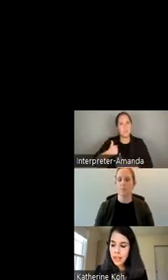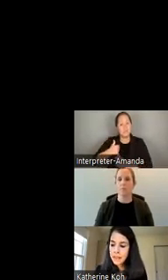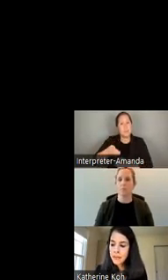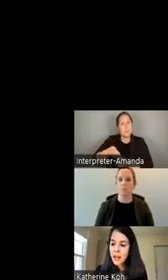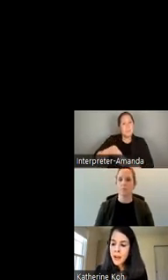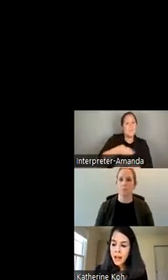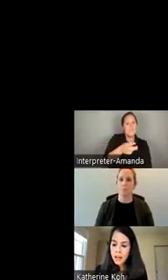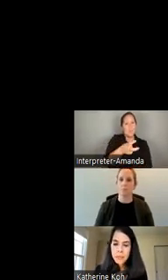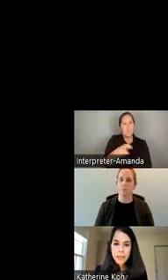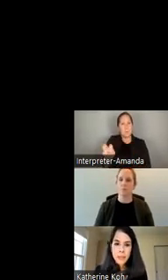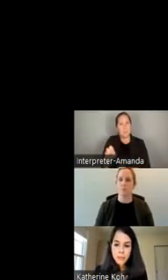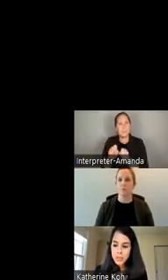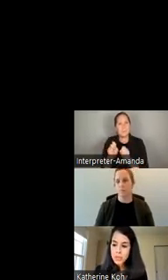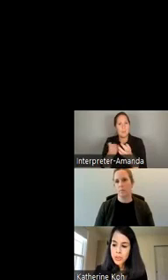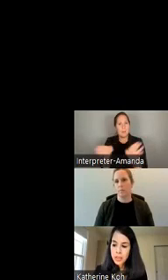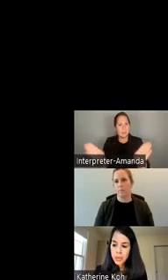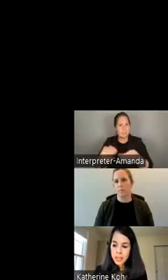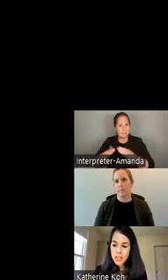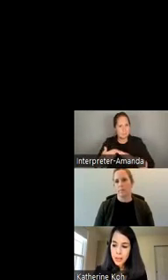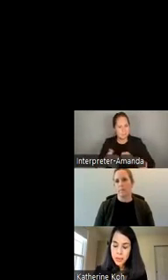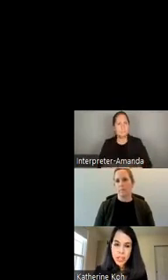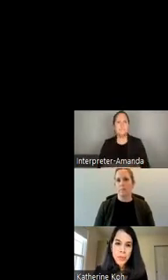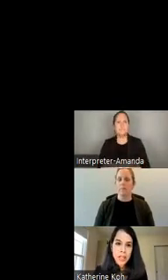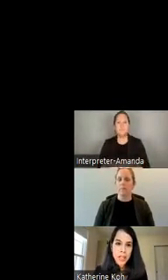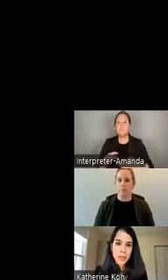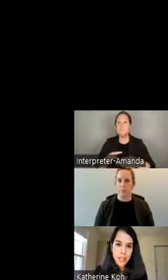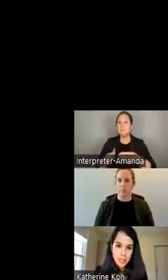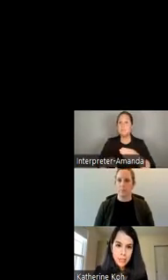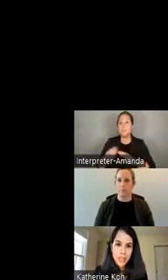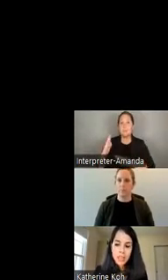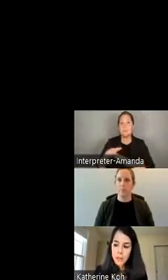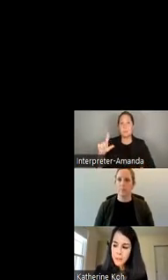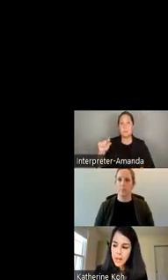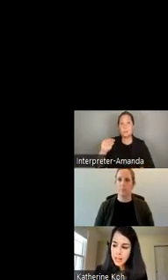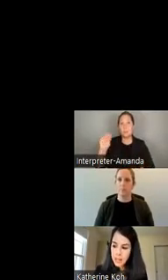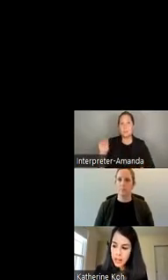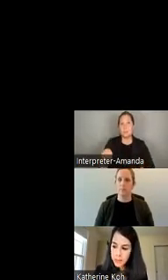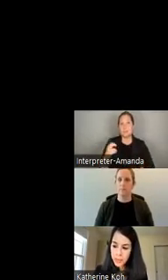life the results showed that those in the top 20 percent of predicted risk made up the